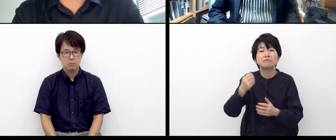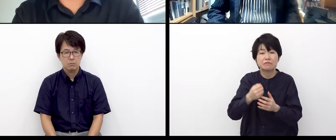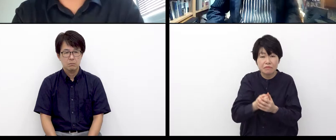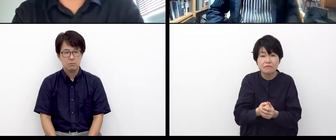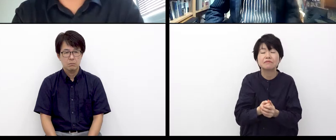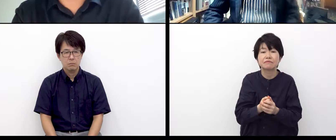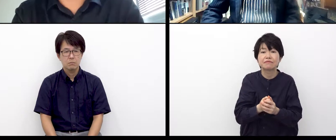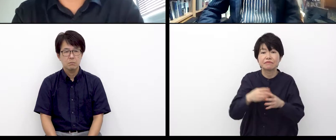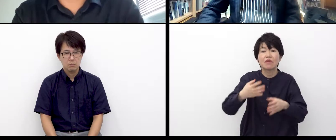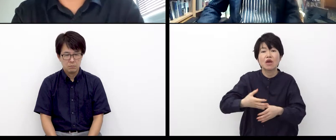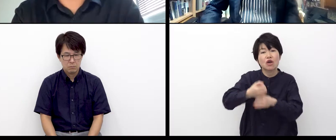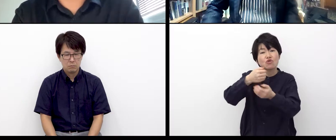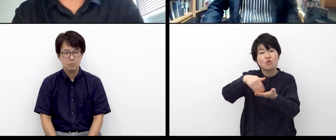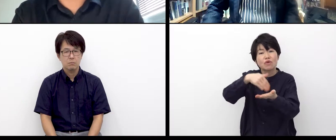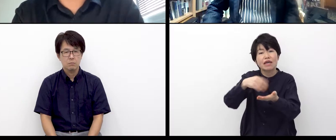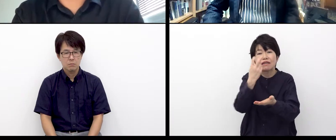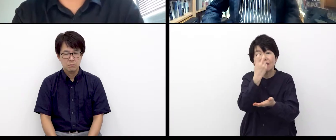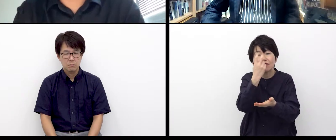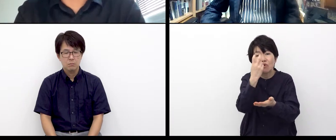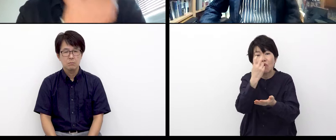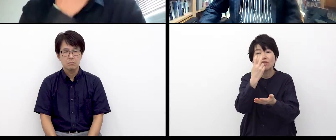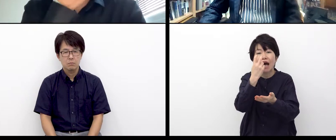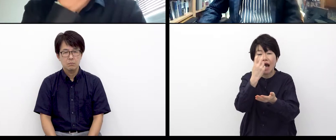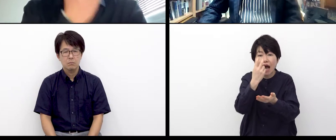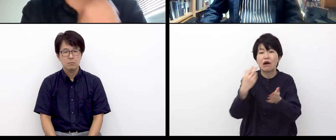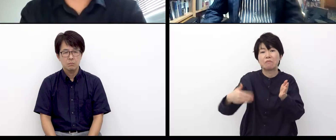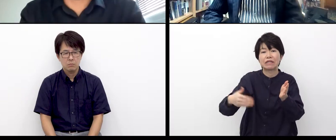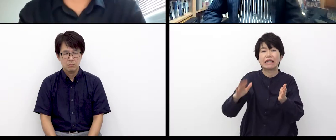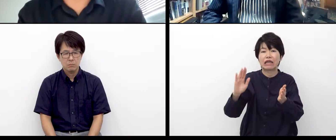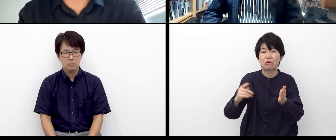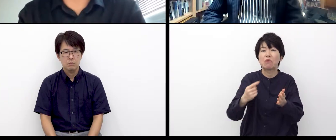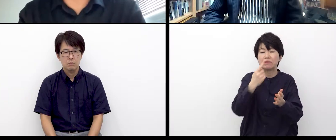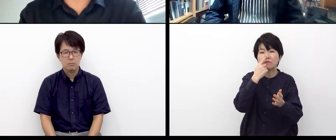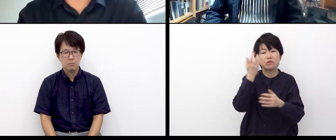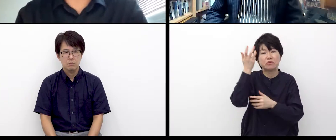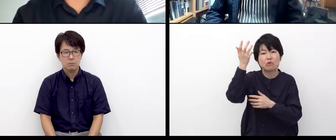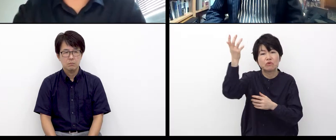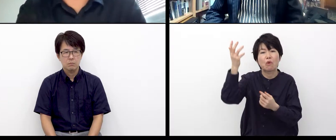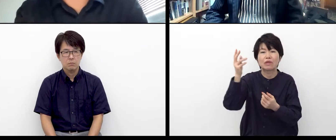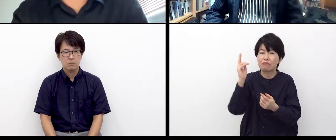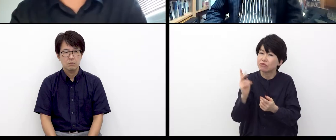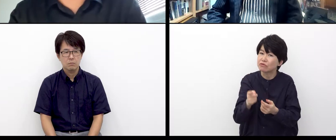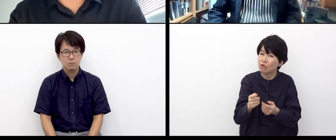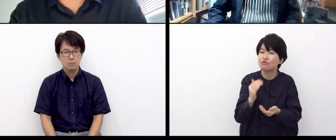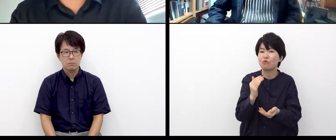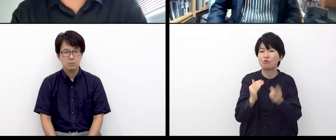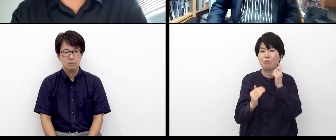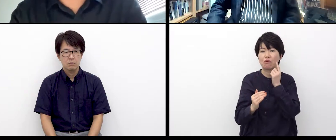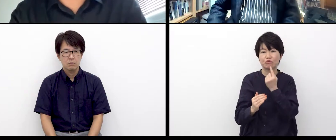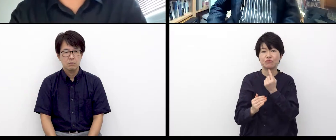but I think so.